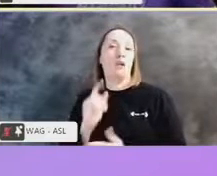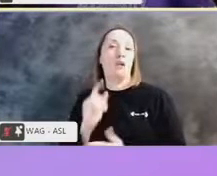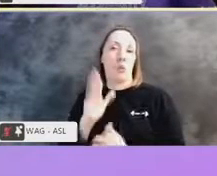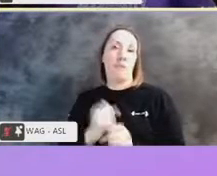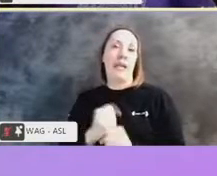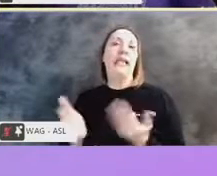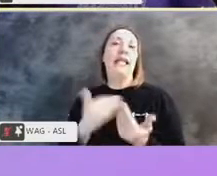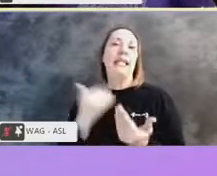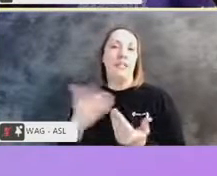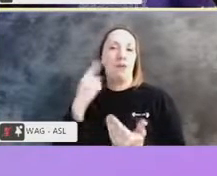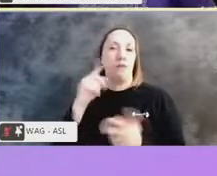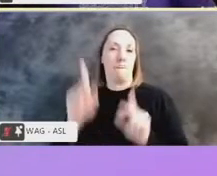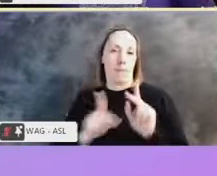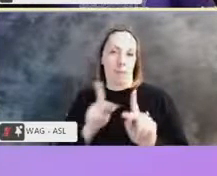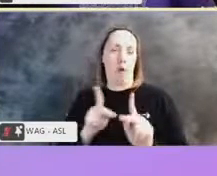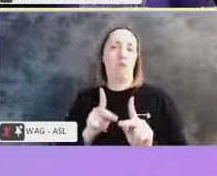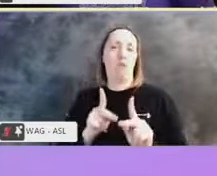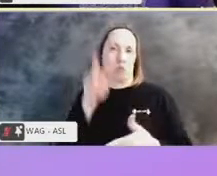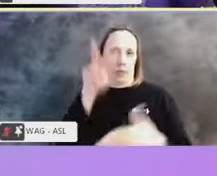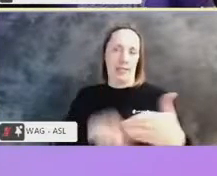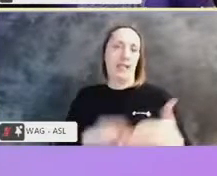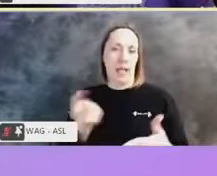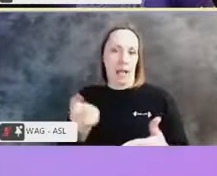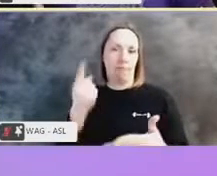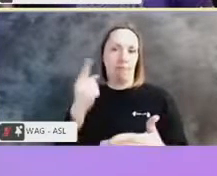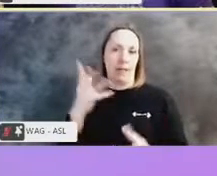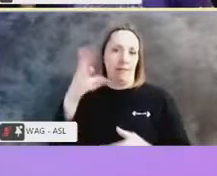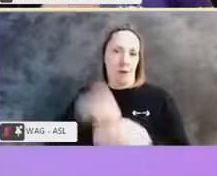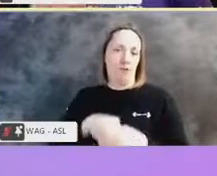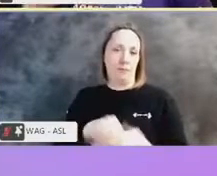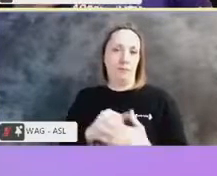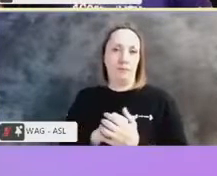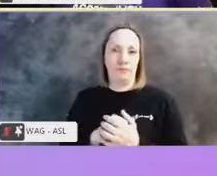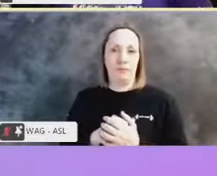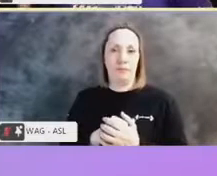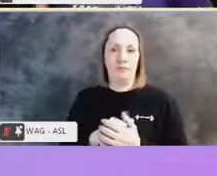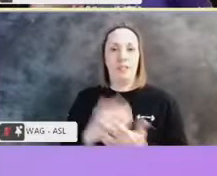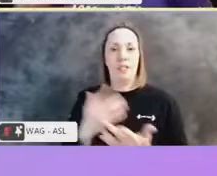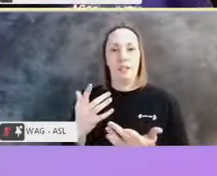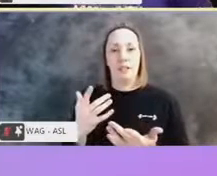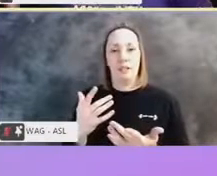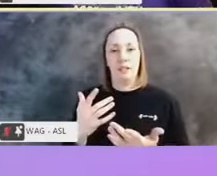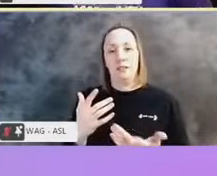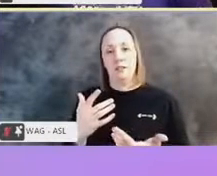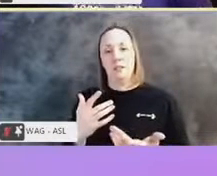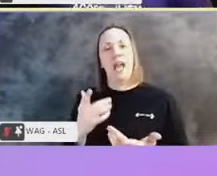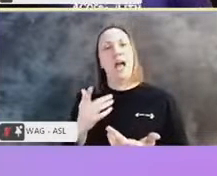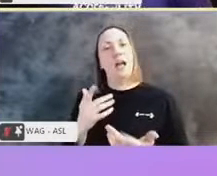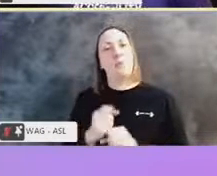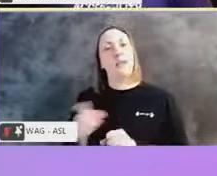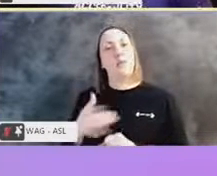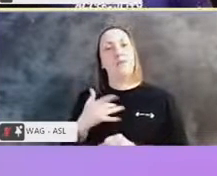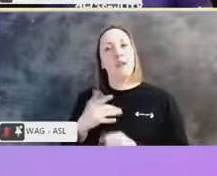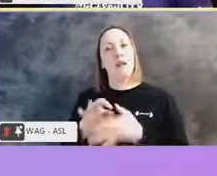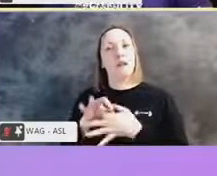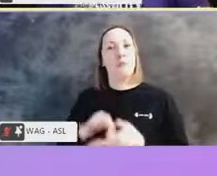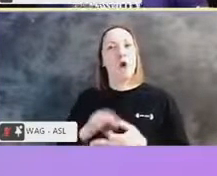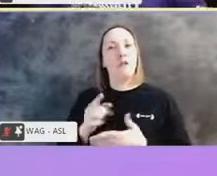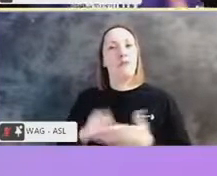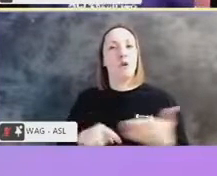are going -- avoid them or you pay attention to them, you're going to make it easier for folks to engage and